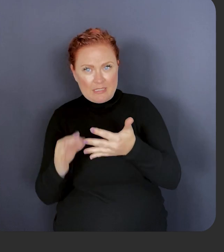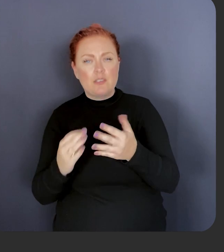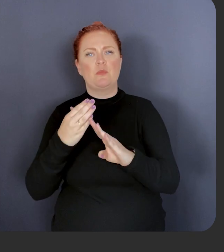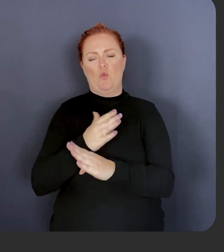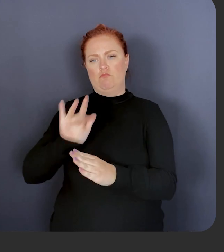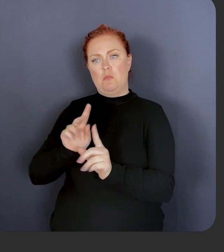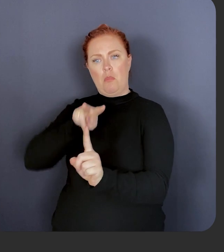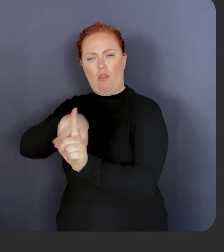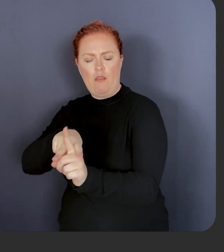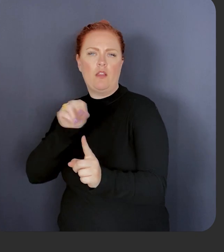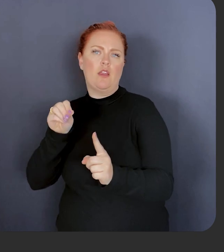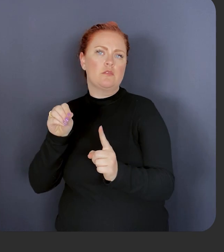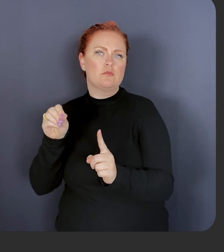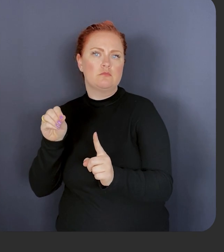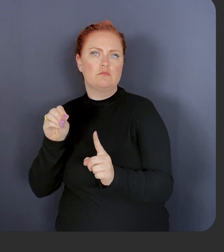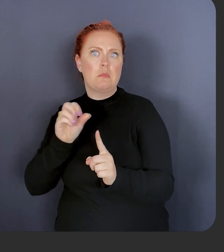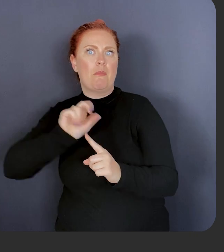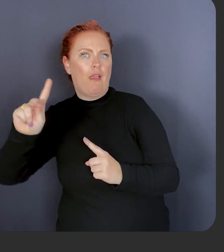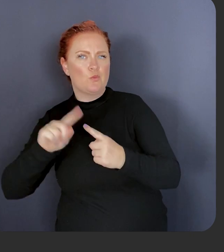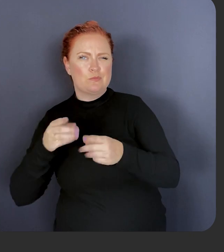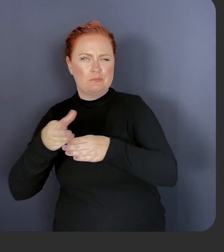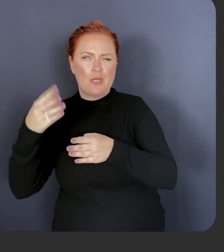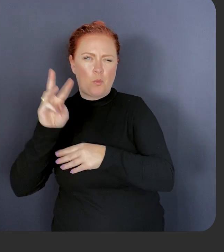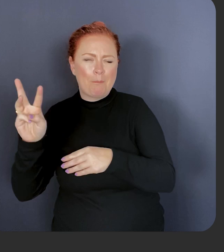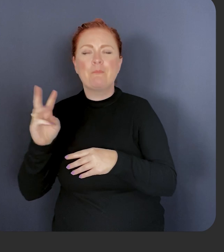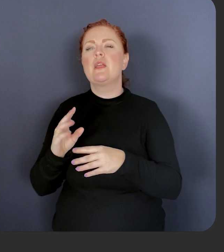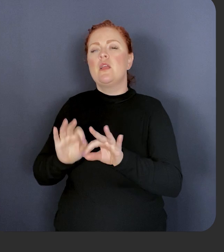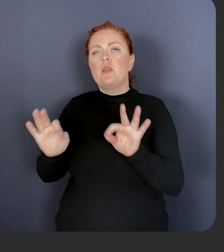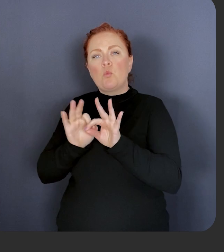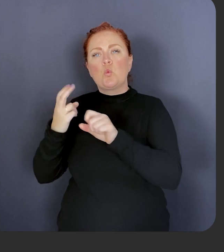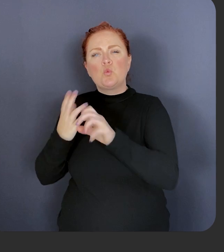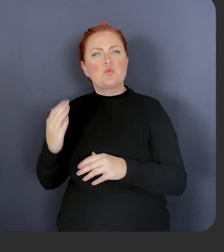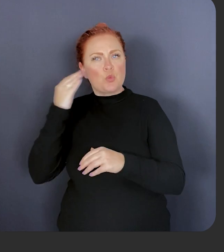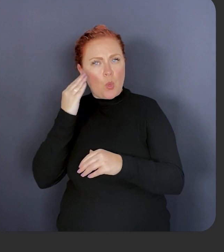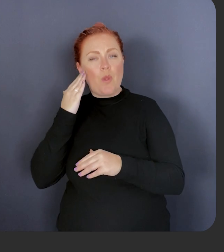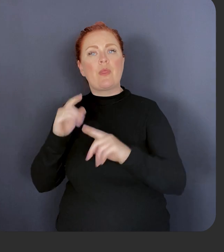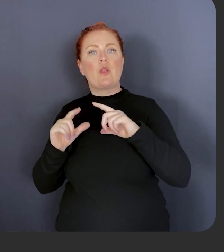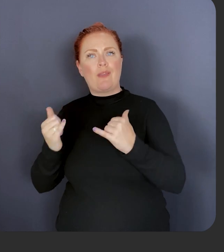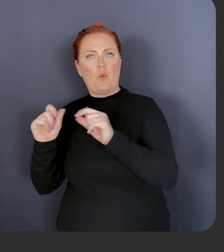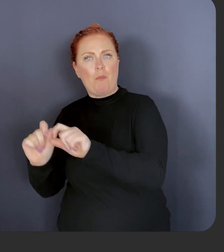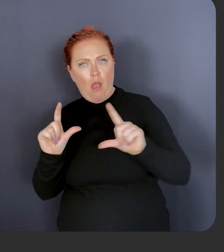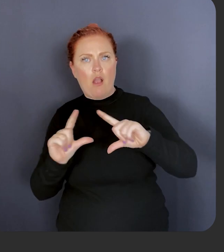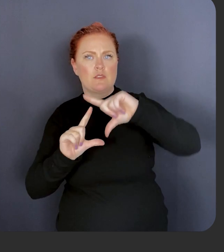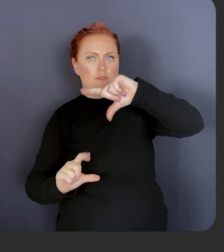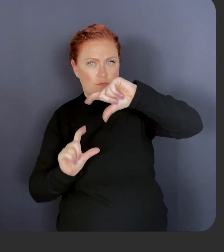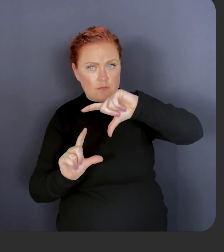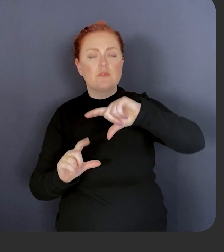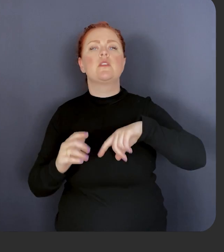the color and going back. And I want to make sure that the user knows that they've entered a dialogue, what they're doing in that dialogue,